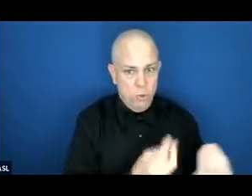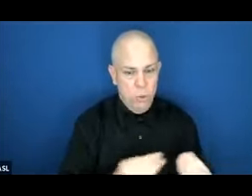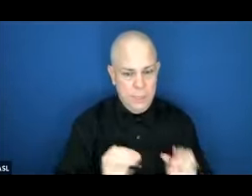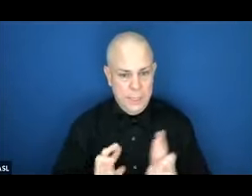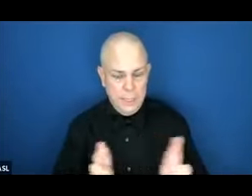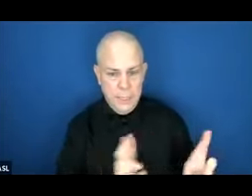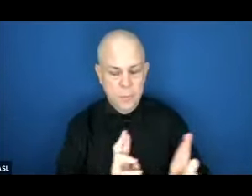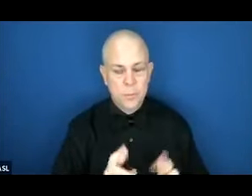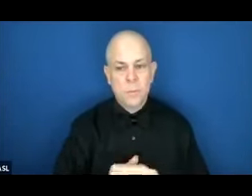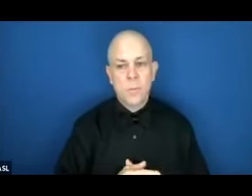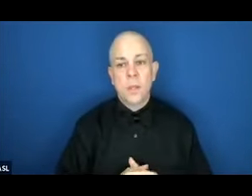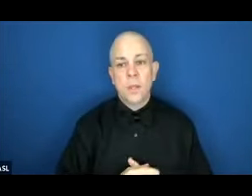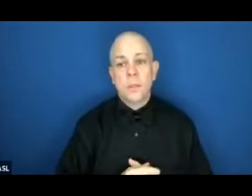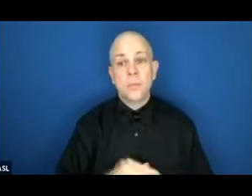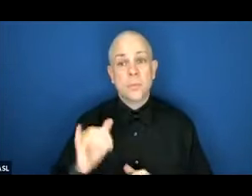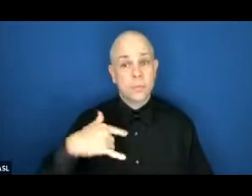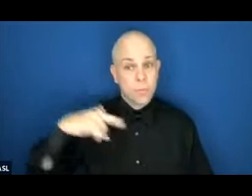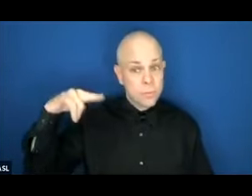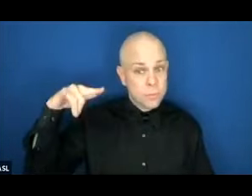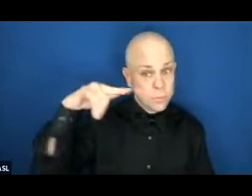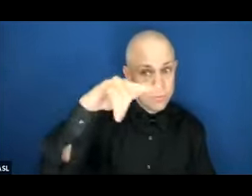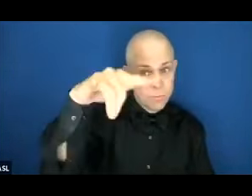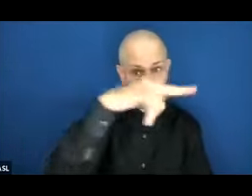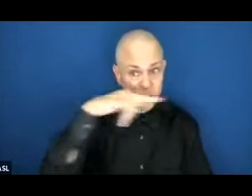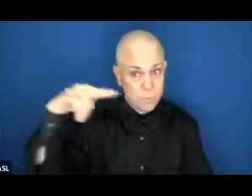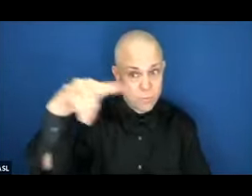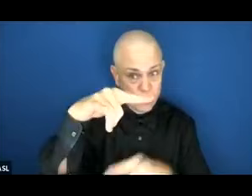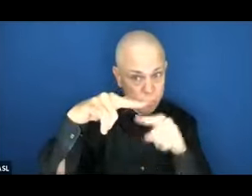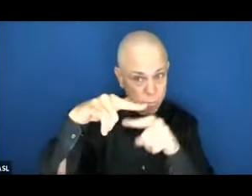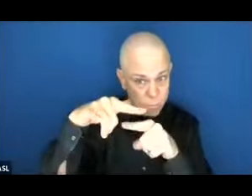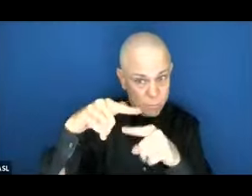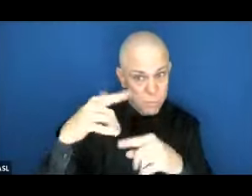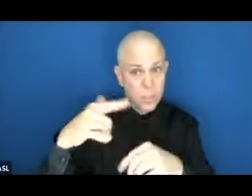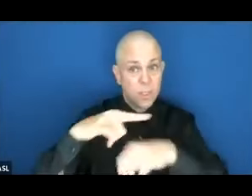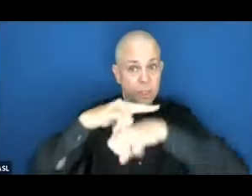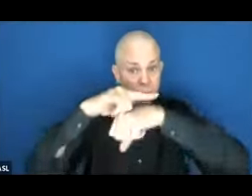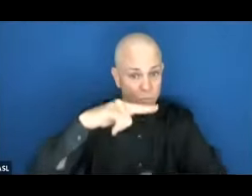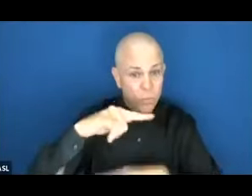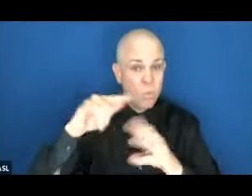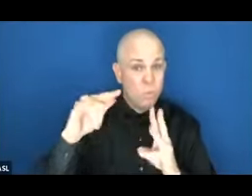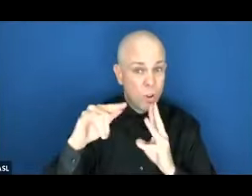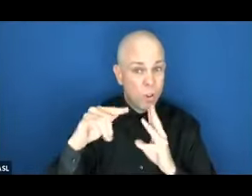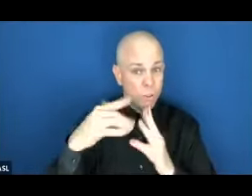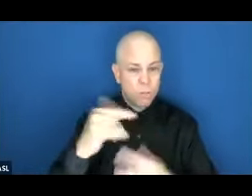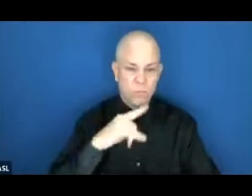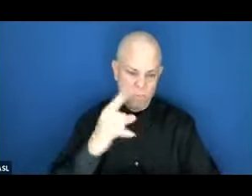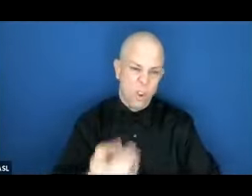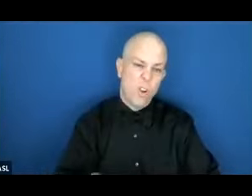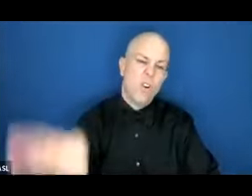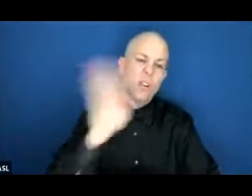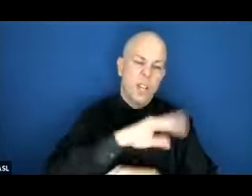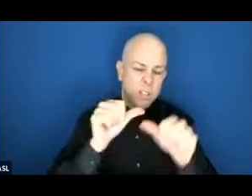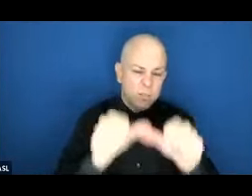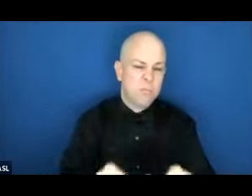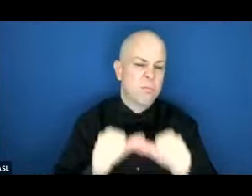they've been up over the fire the majority of the day and you know through that assessment they haven't seen anything uh